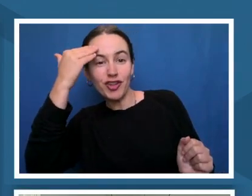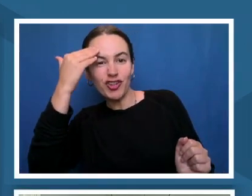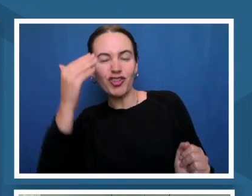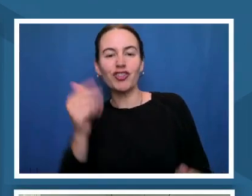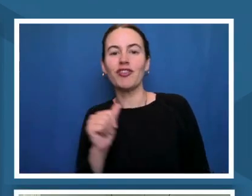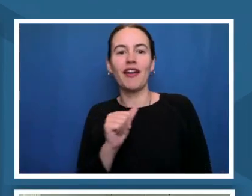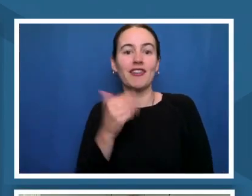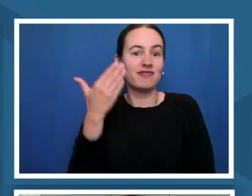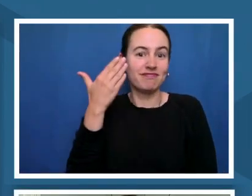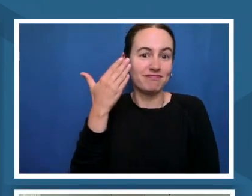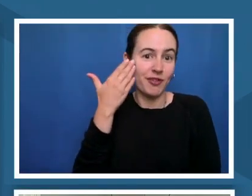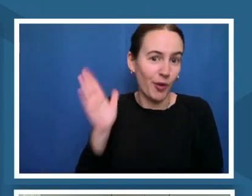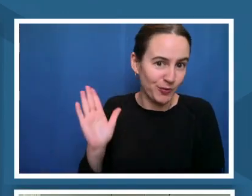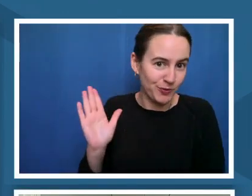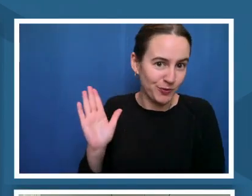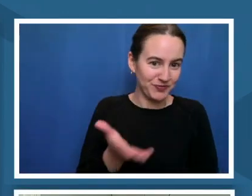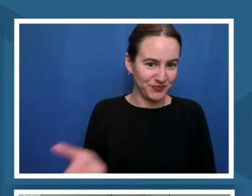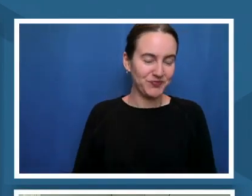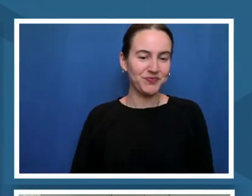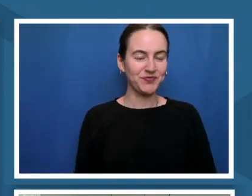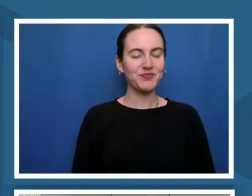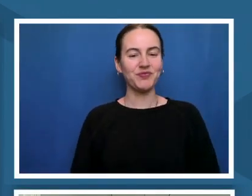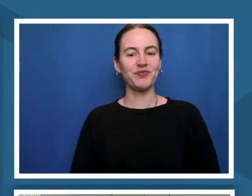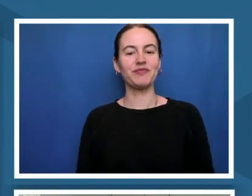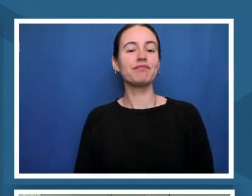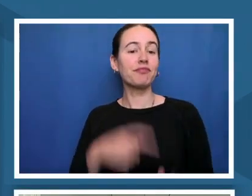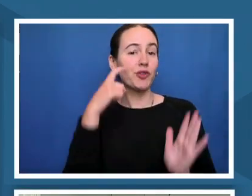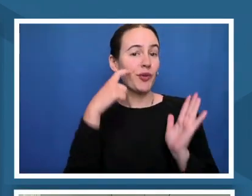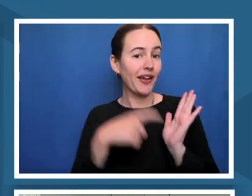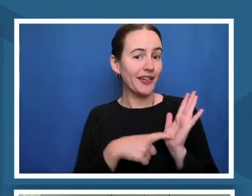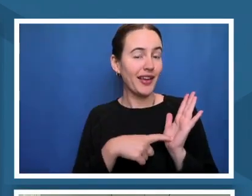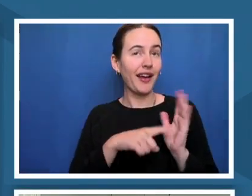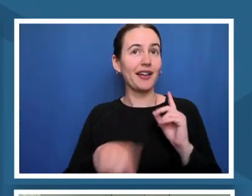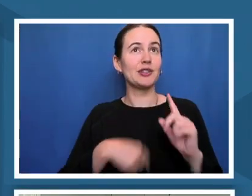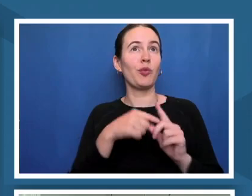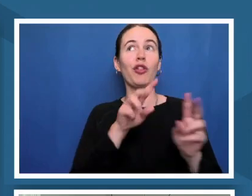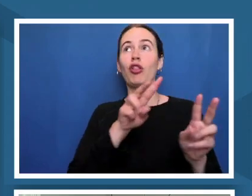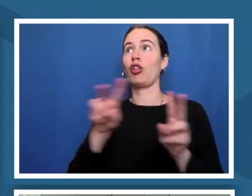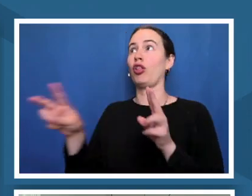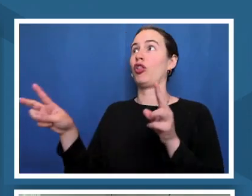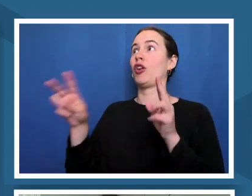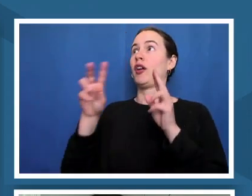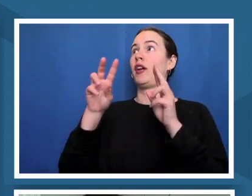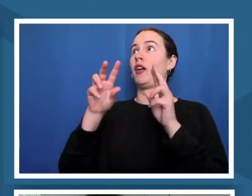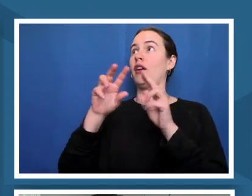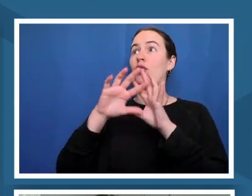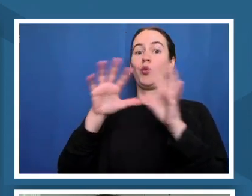and what we recognize when we look at the world around us is that they're the